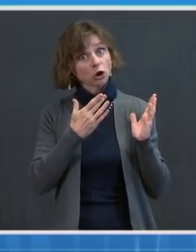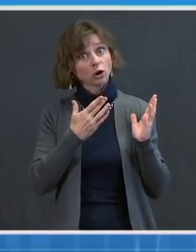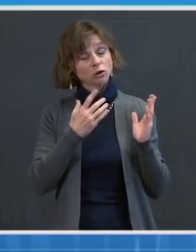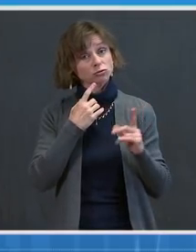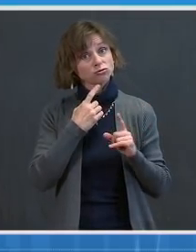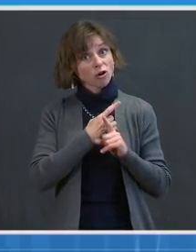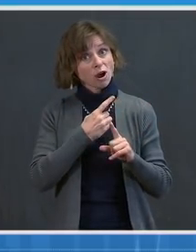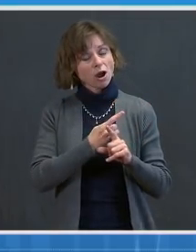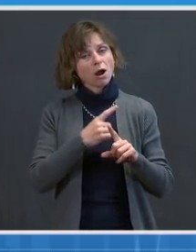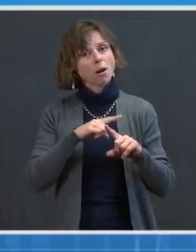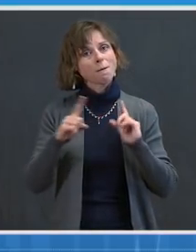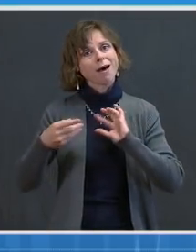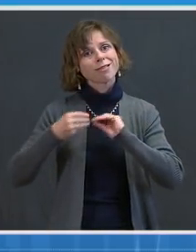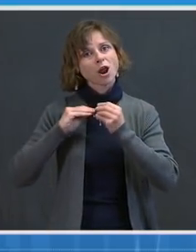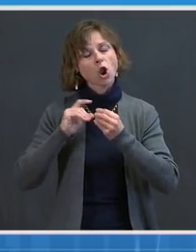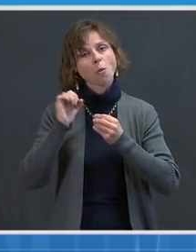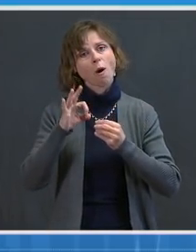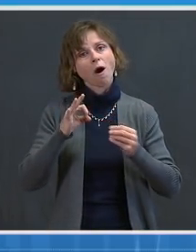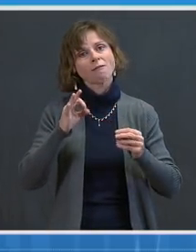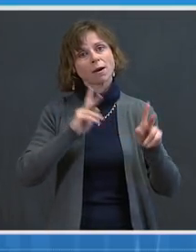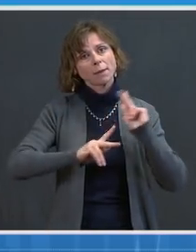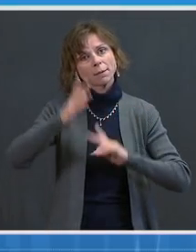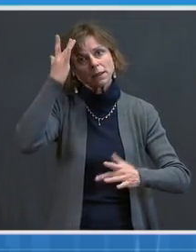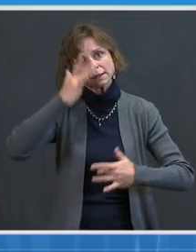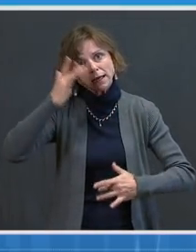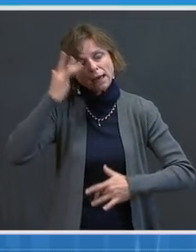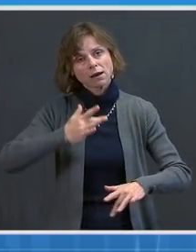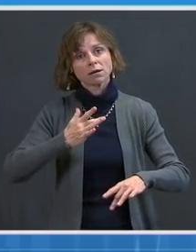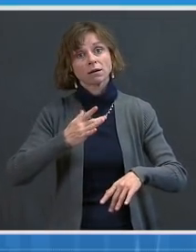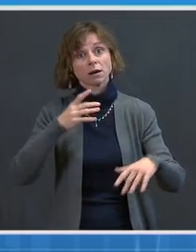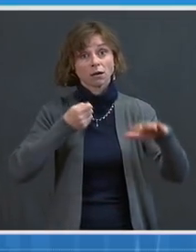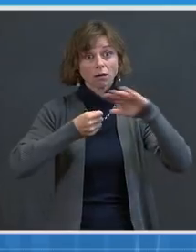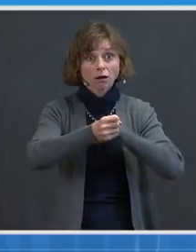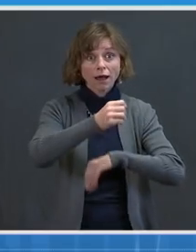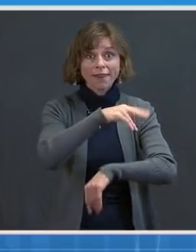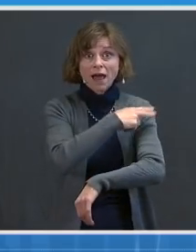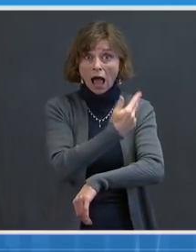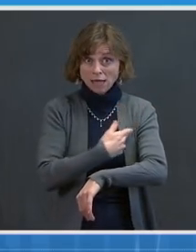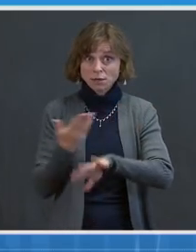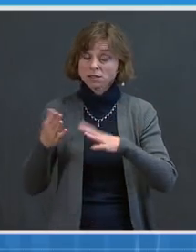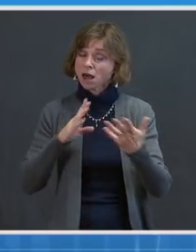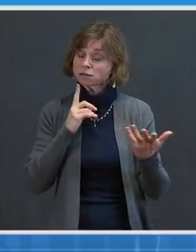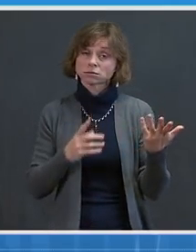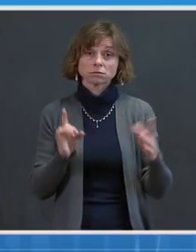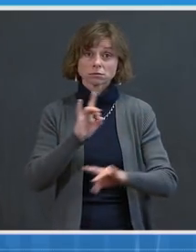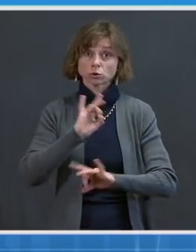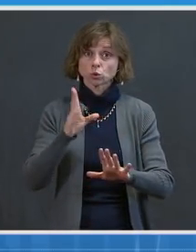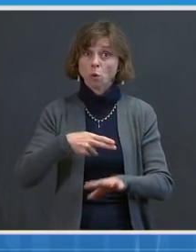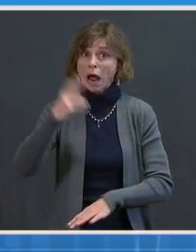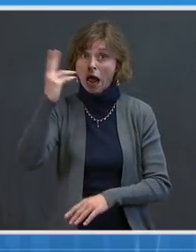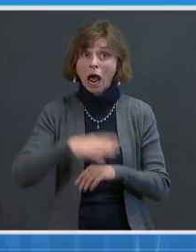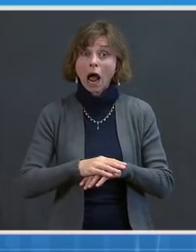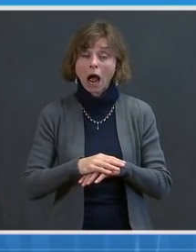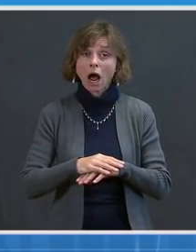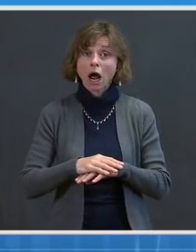hospitalizations, and deaths still remain too high and are somber reminders that we must remain vigilant